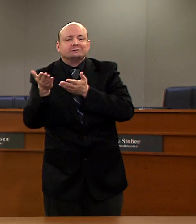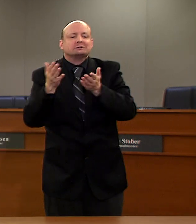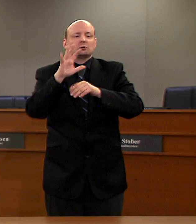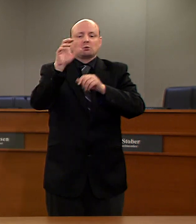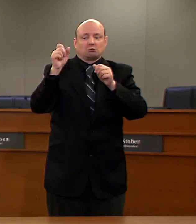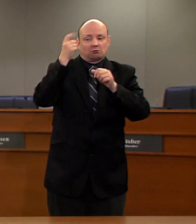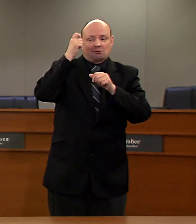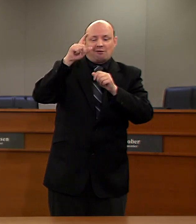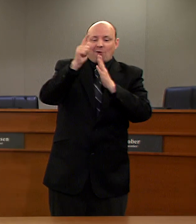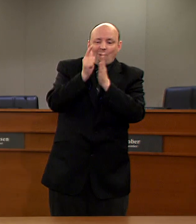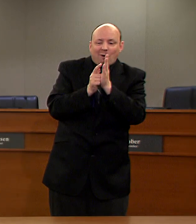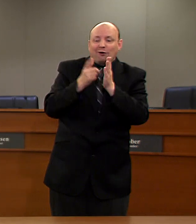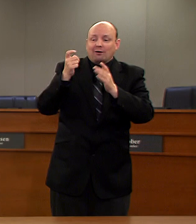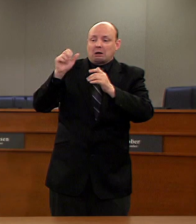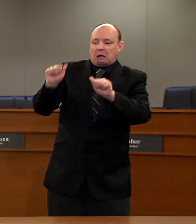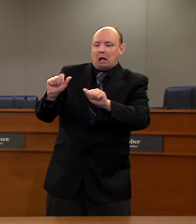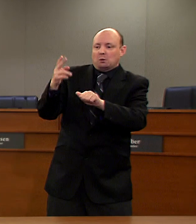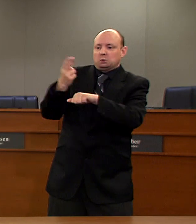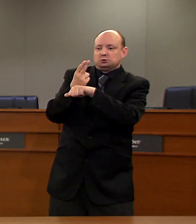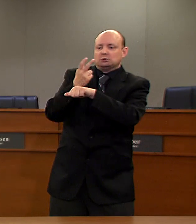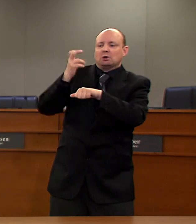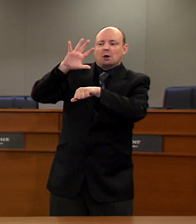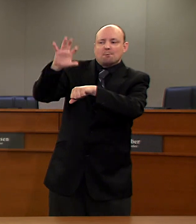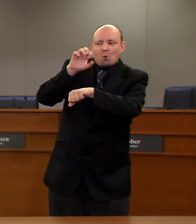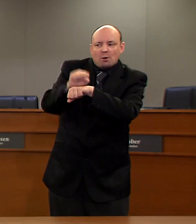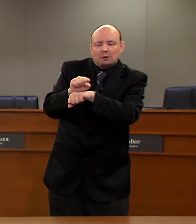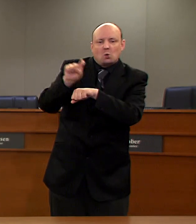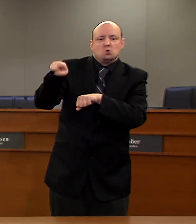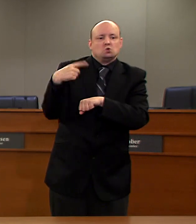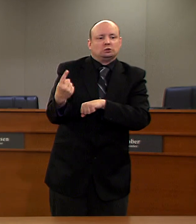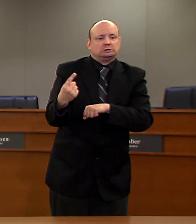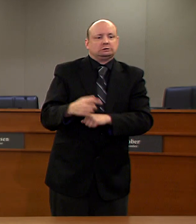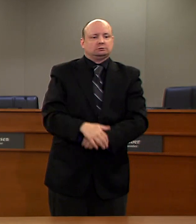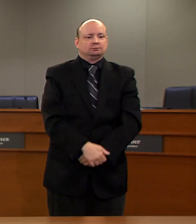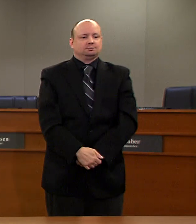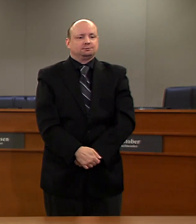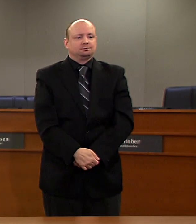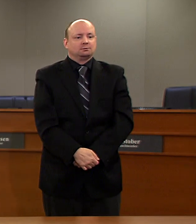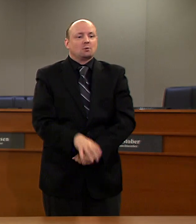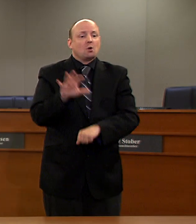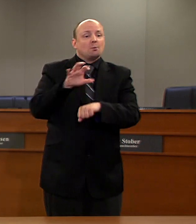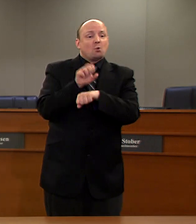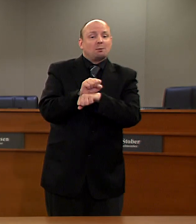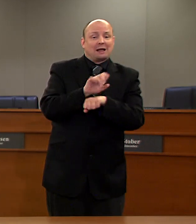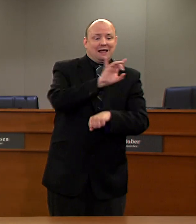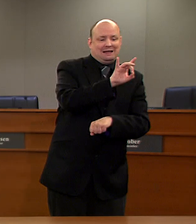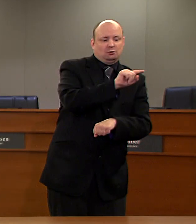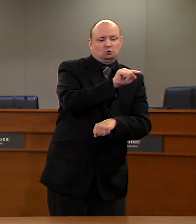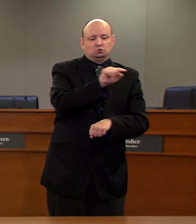Appointments can be made between 8:00 a.m. and 5:00 p.m., Monday through Friday.